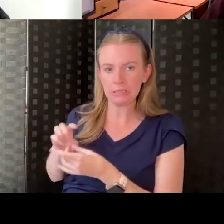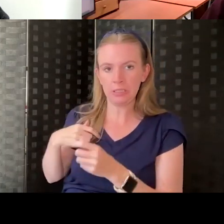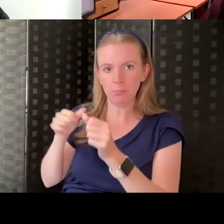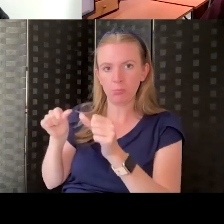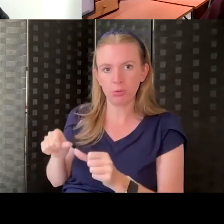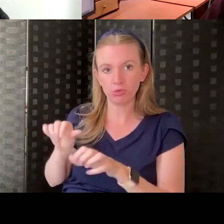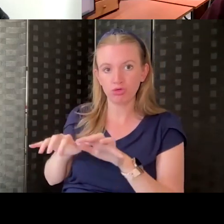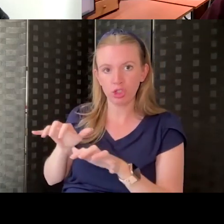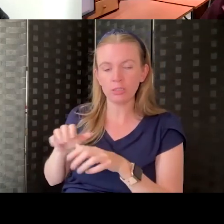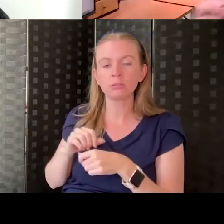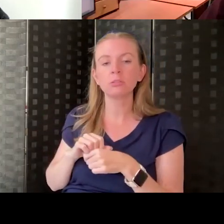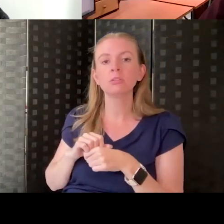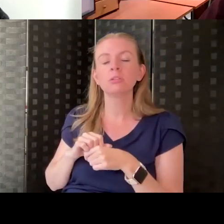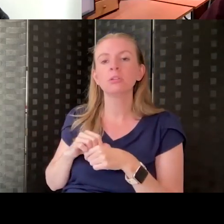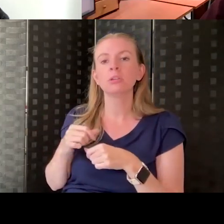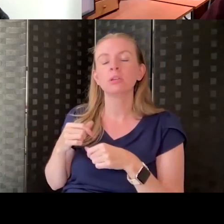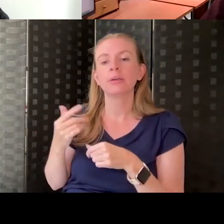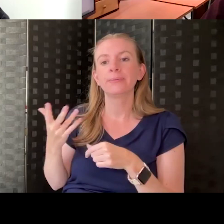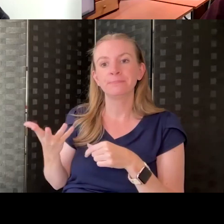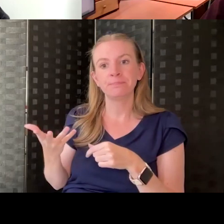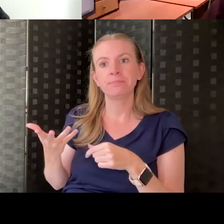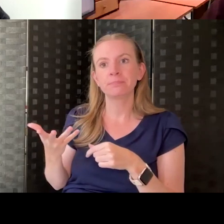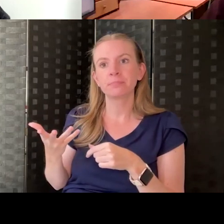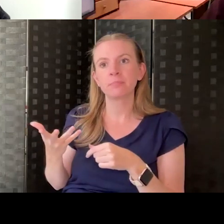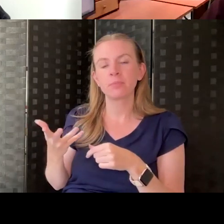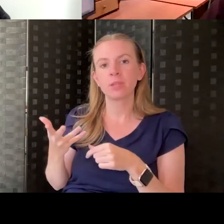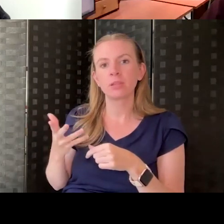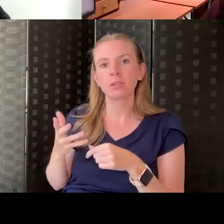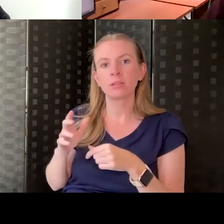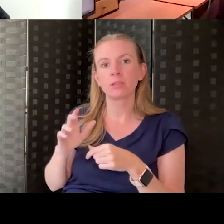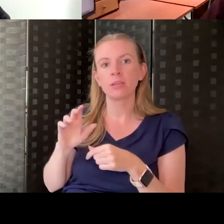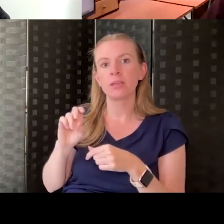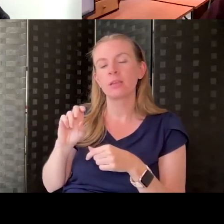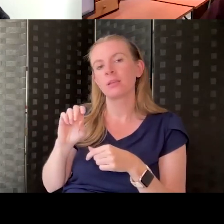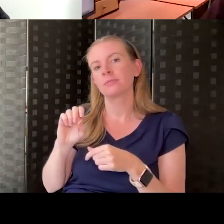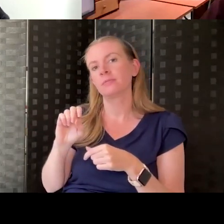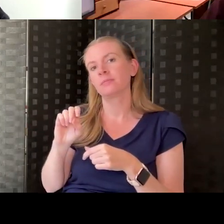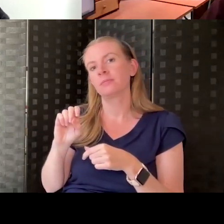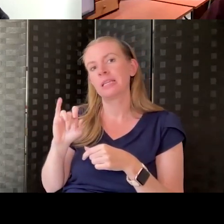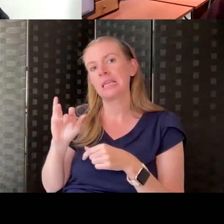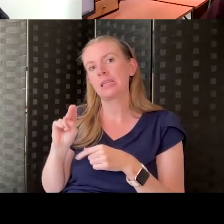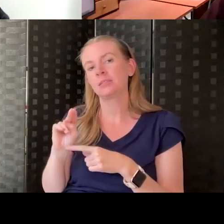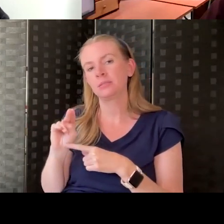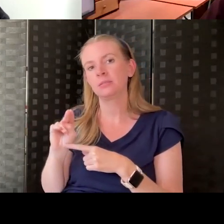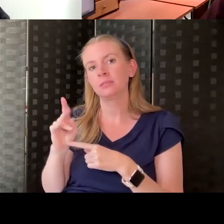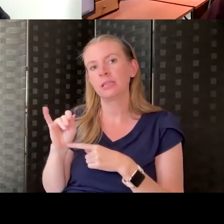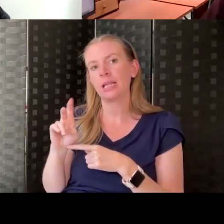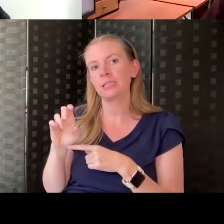I will say that Ian Gaines Lee turned me on -- I don't know if he's actually on but shout out